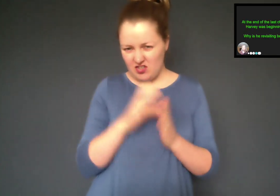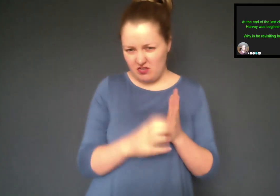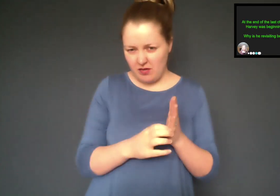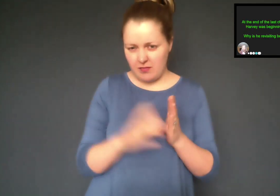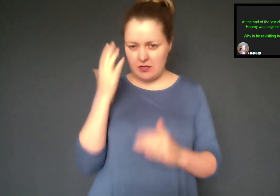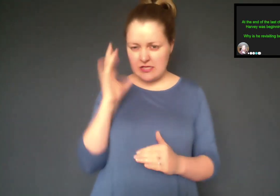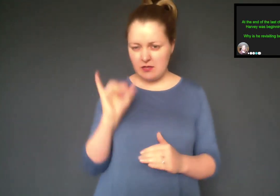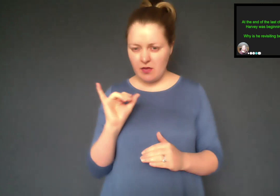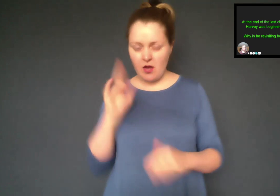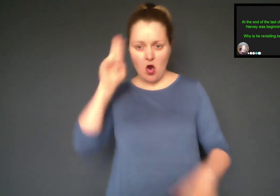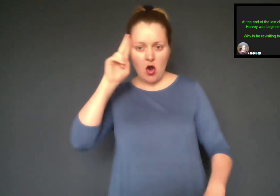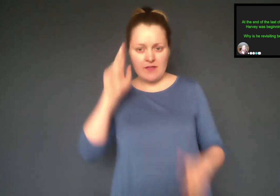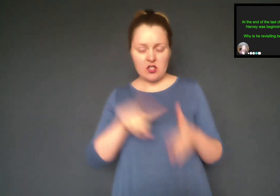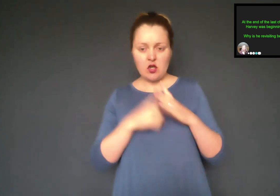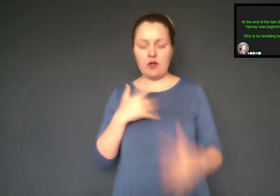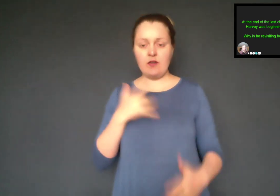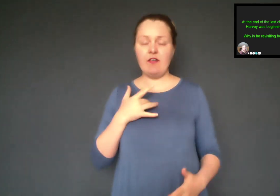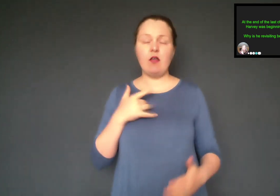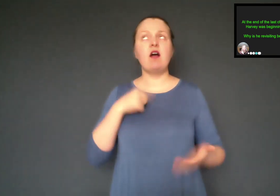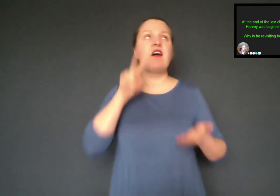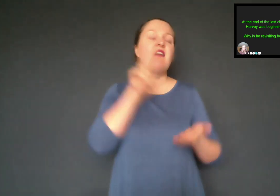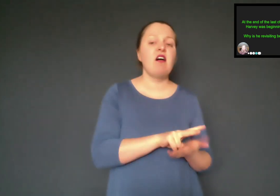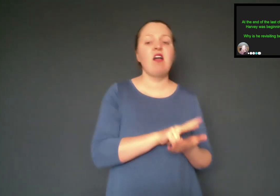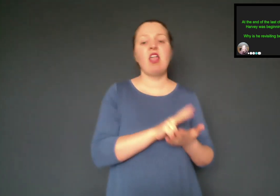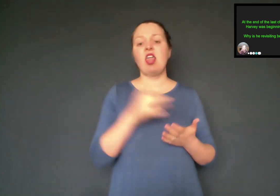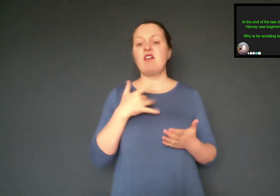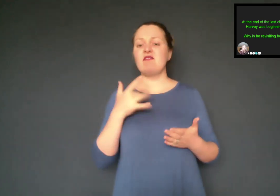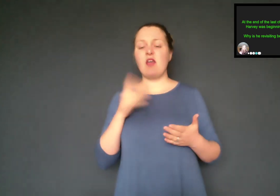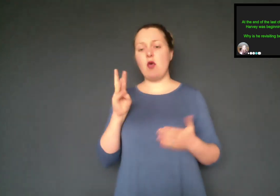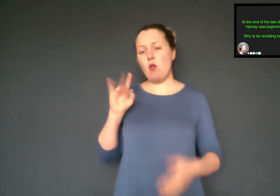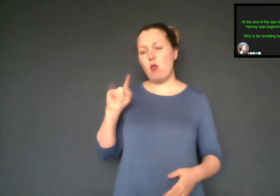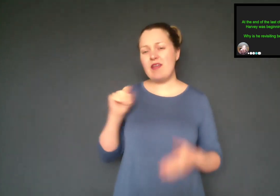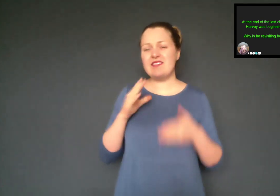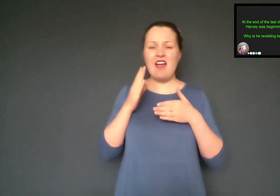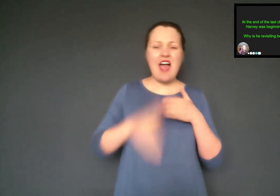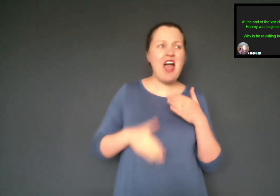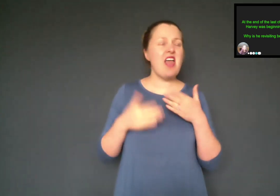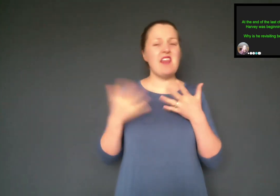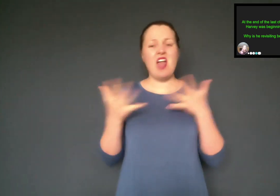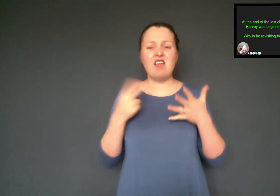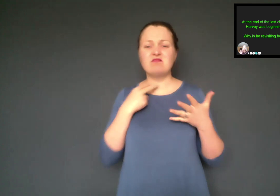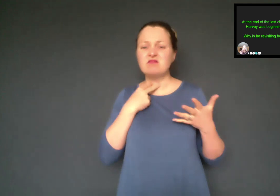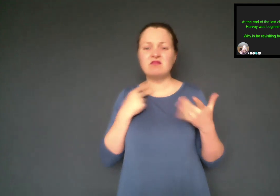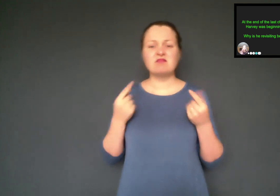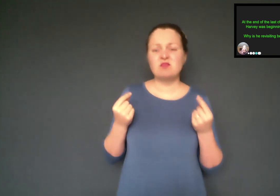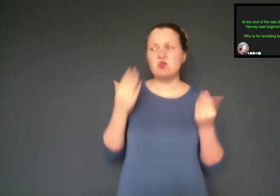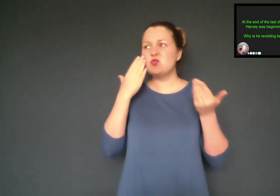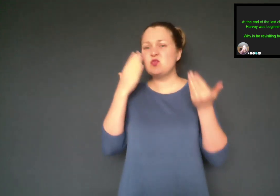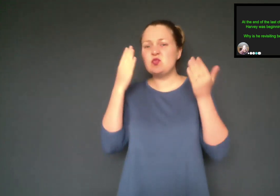like harvey was beginning to feel defeated he was like at his wit's end didn't know what to do um